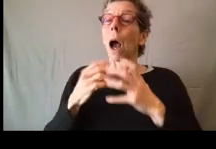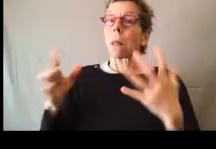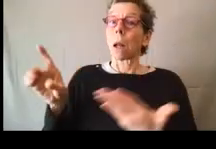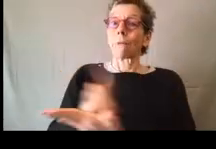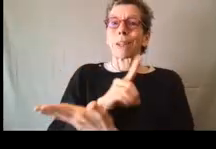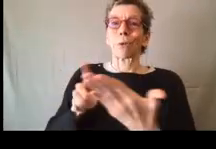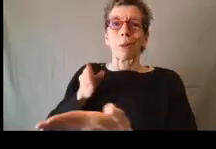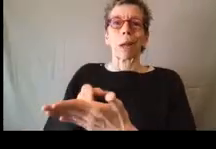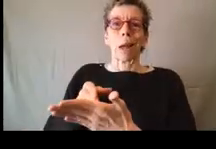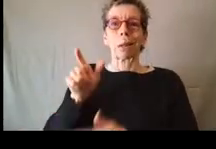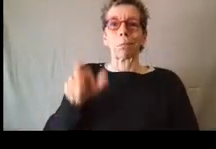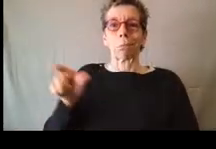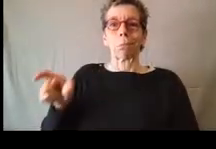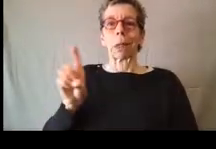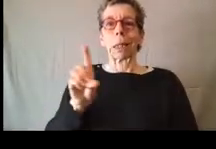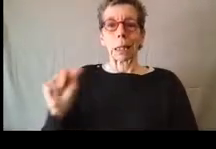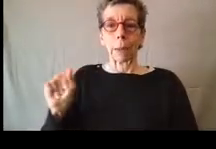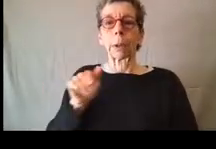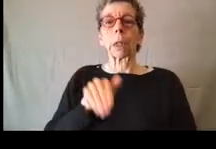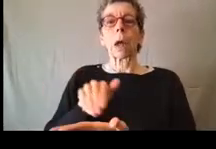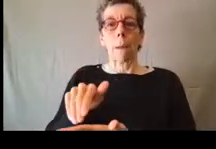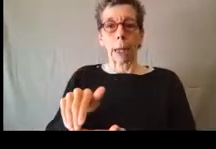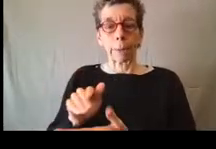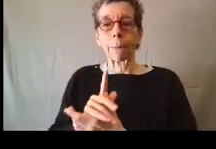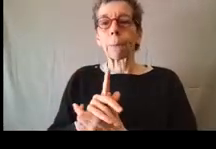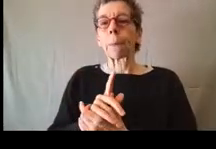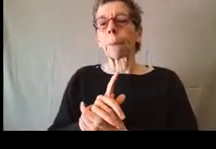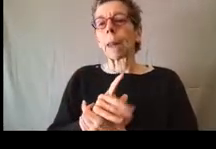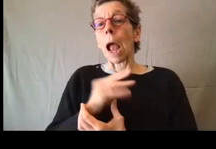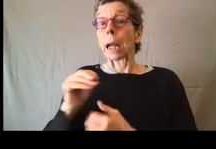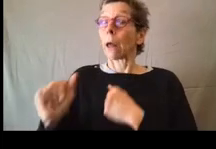is a common threat to labor participation and a threat to public health. To eliminate